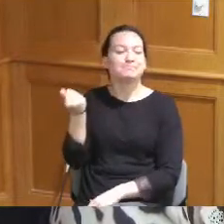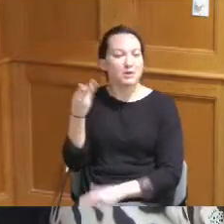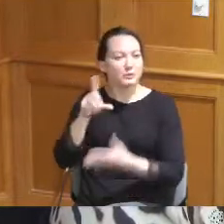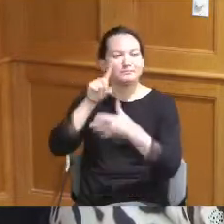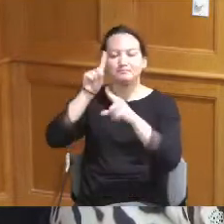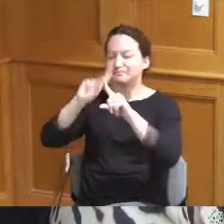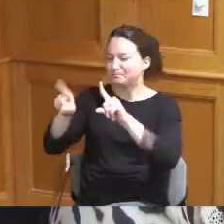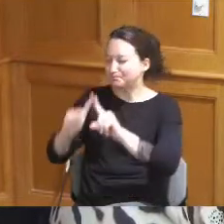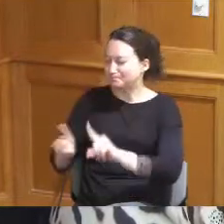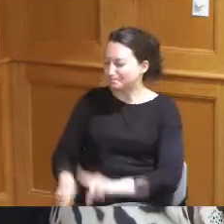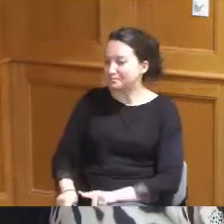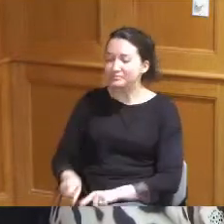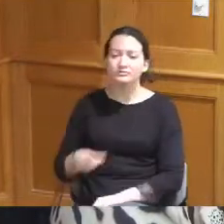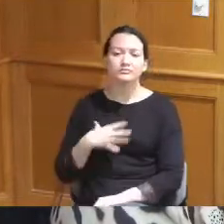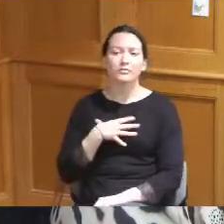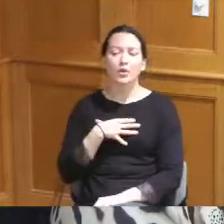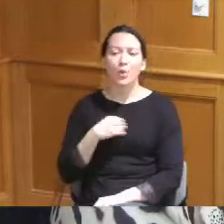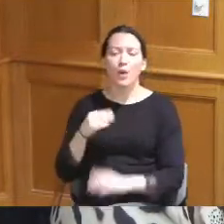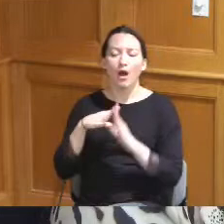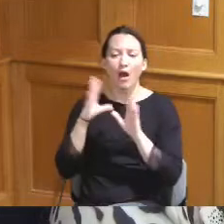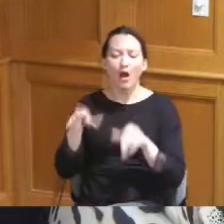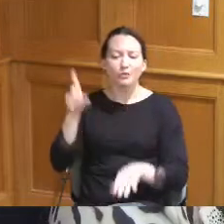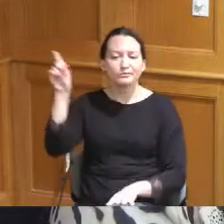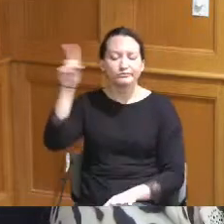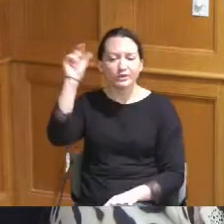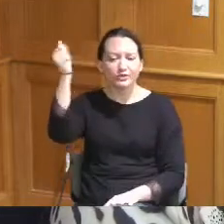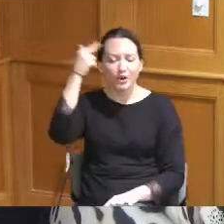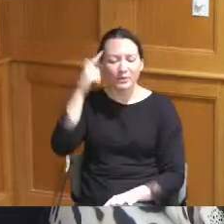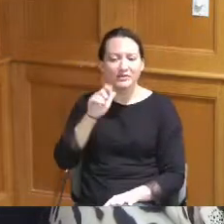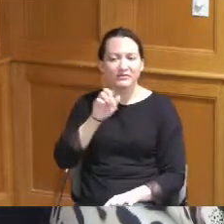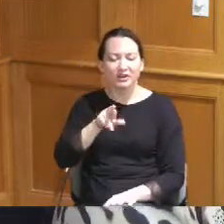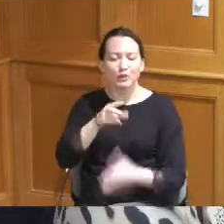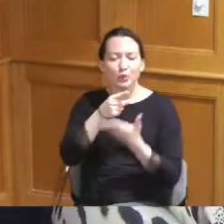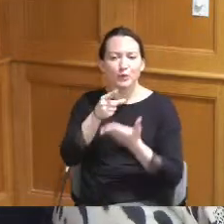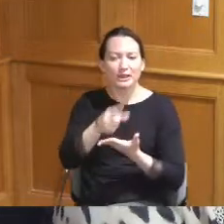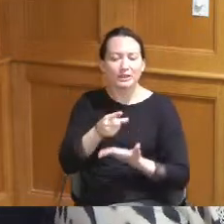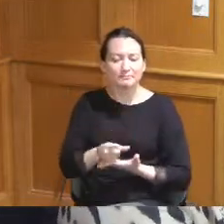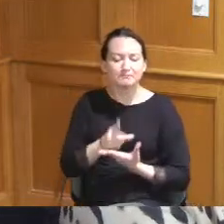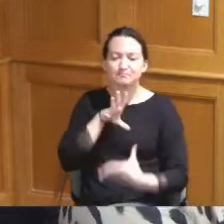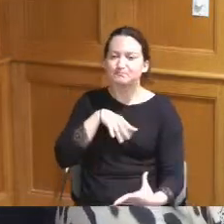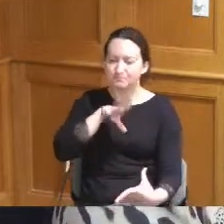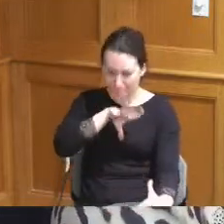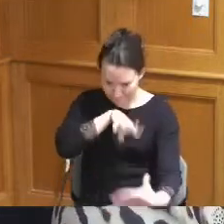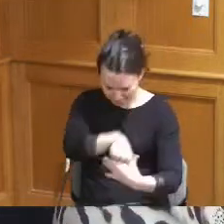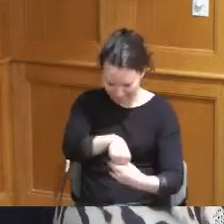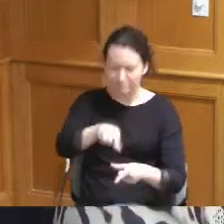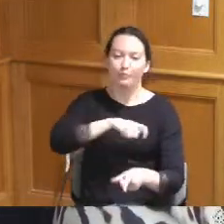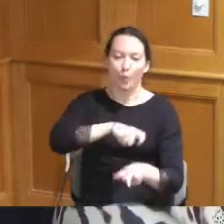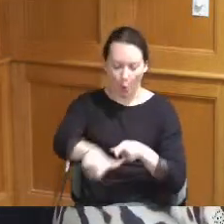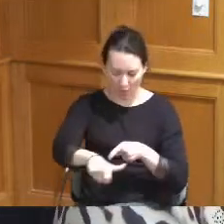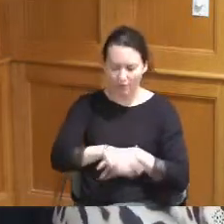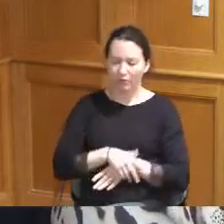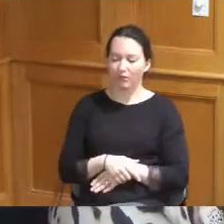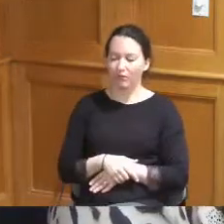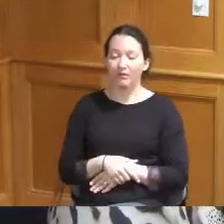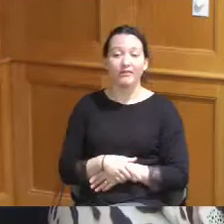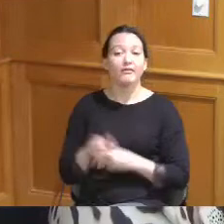the White House intergovernmental Affairs weekly call I participated in that I also participated as